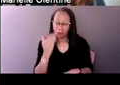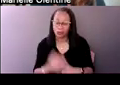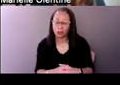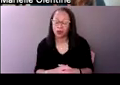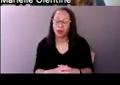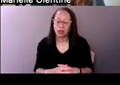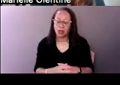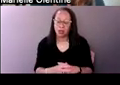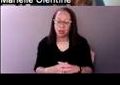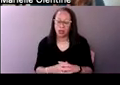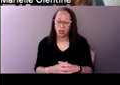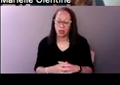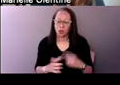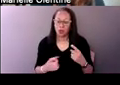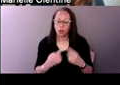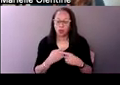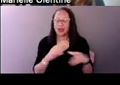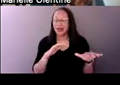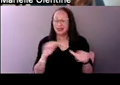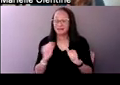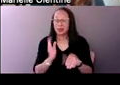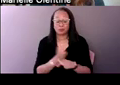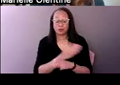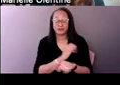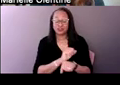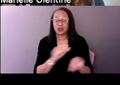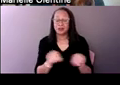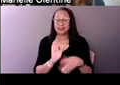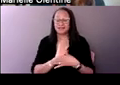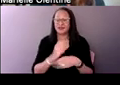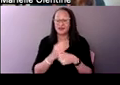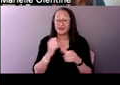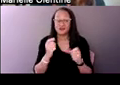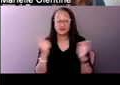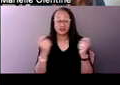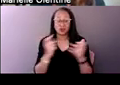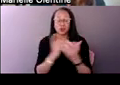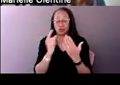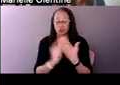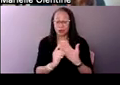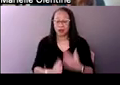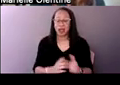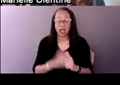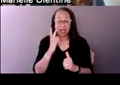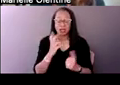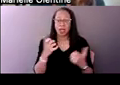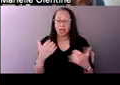we notify everyone. They are lying, and that means they are not prioritizing your film.